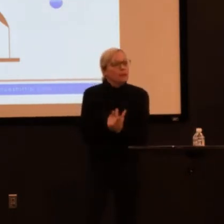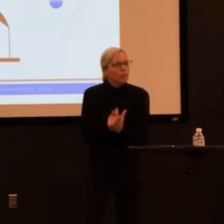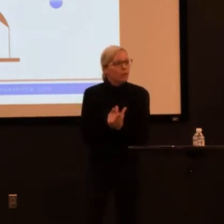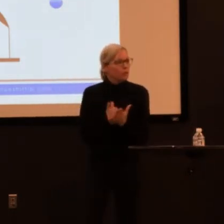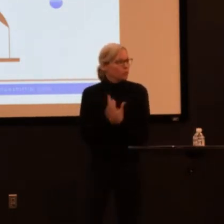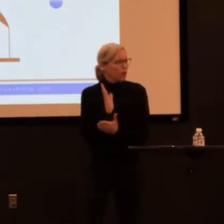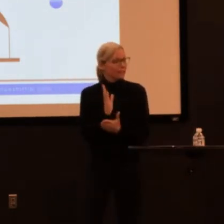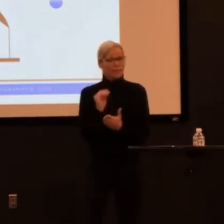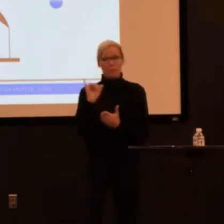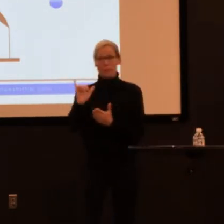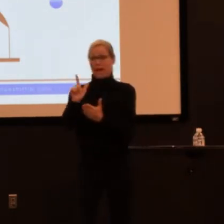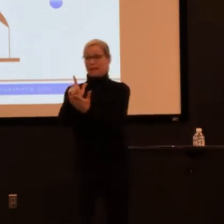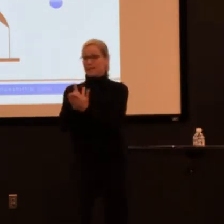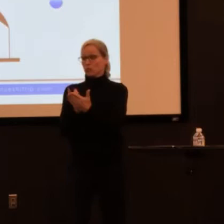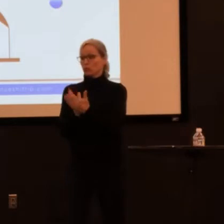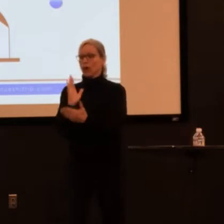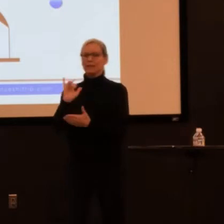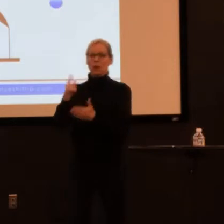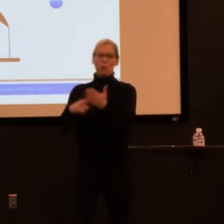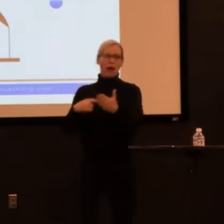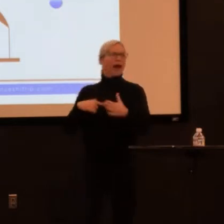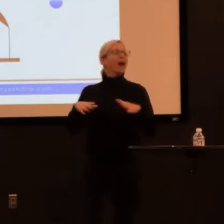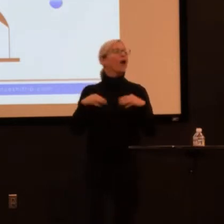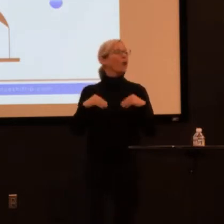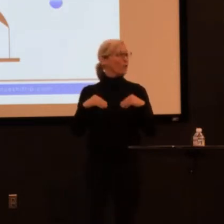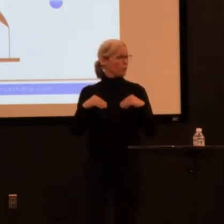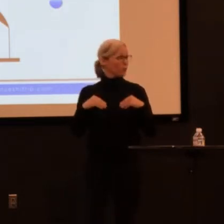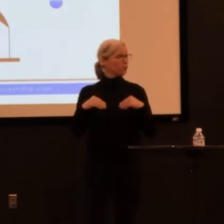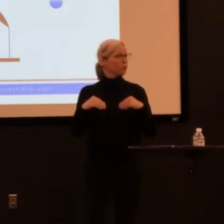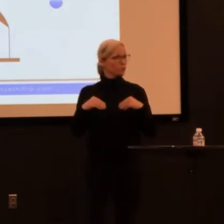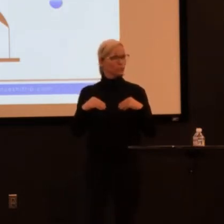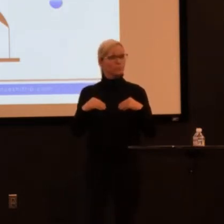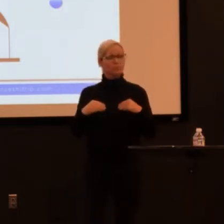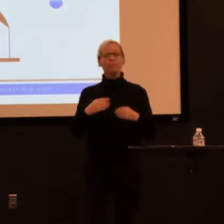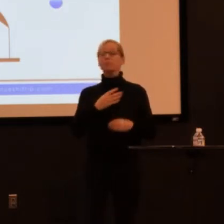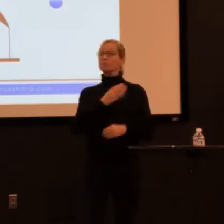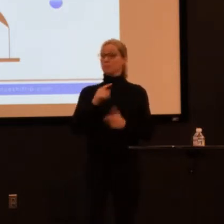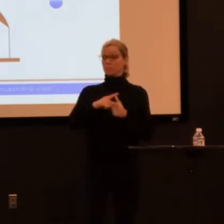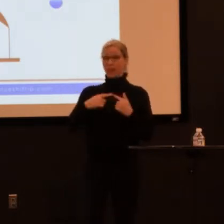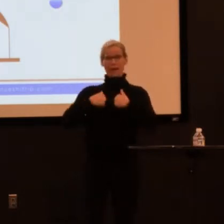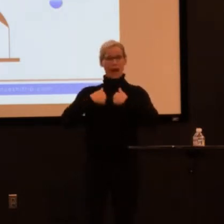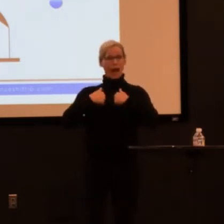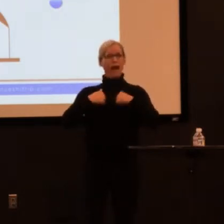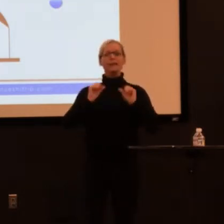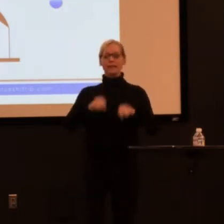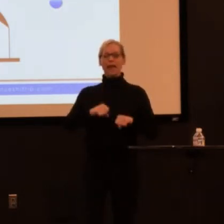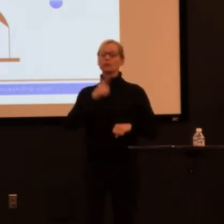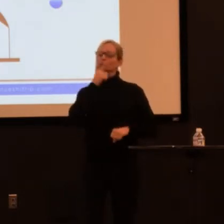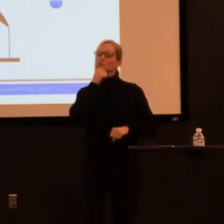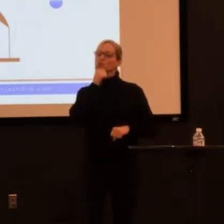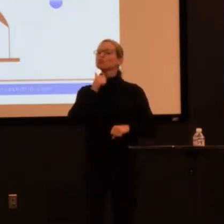And you are free to give other people permission or not to use your invention for any reason